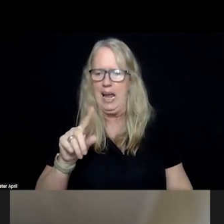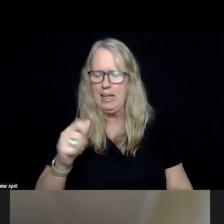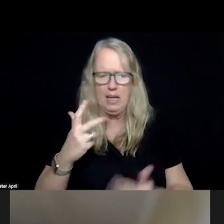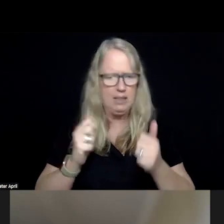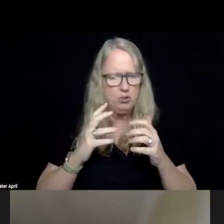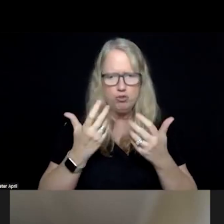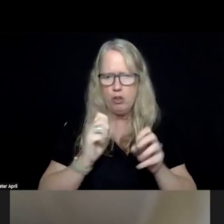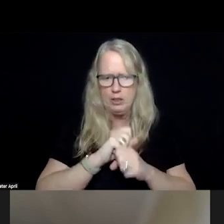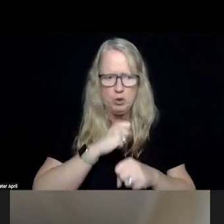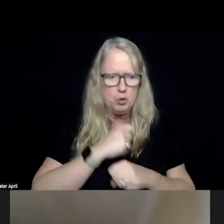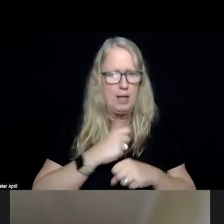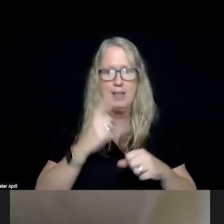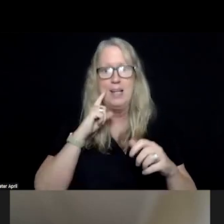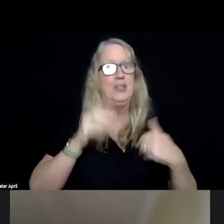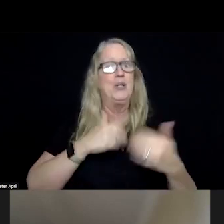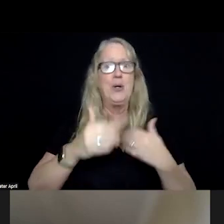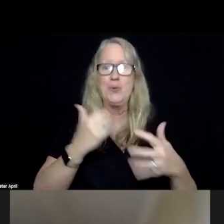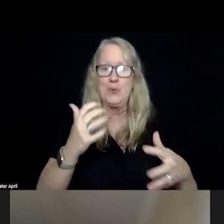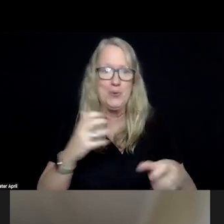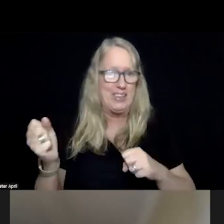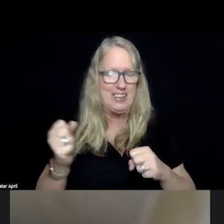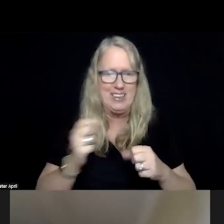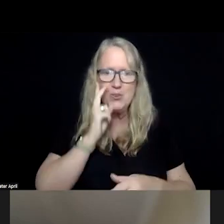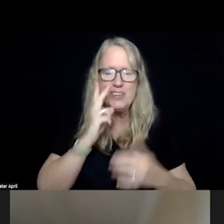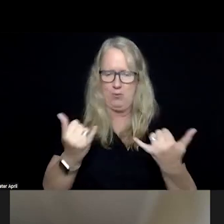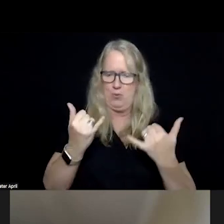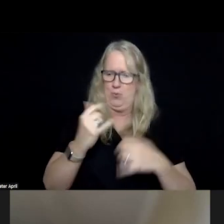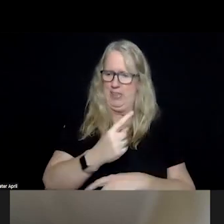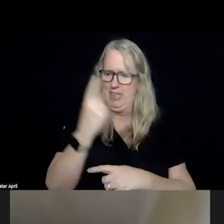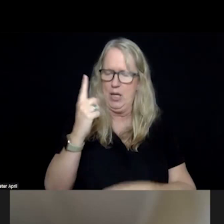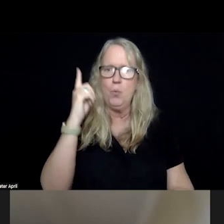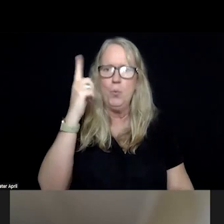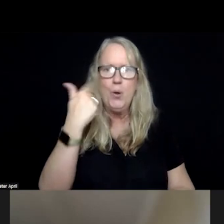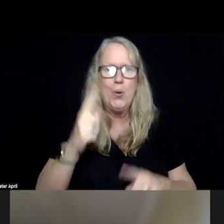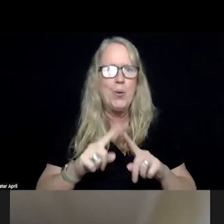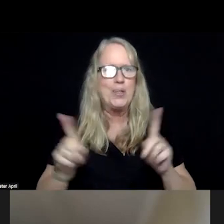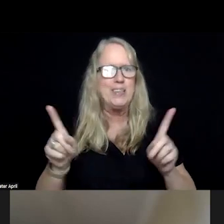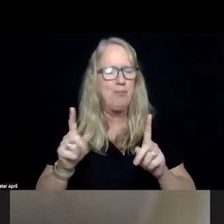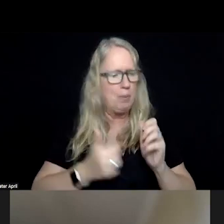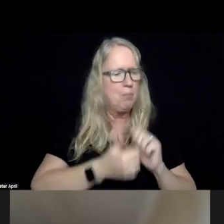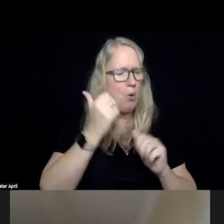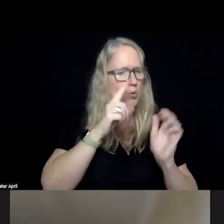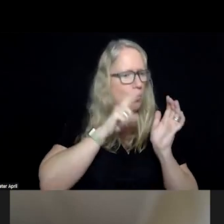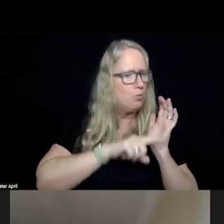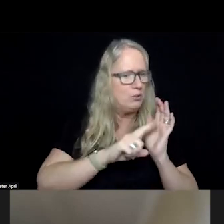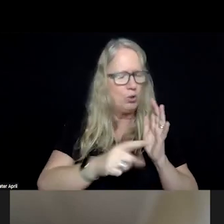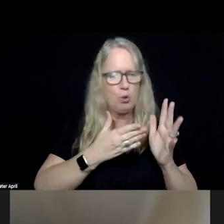IT MOVES QUICKLY SO LOOKING AT WHAT IT IS TODAY WILL LOOK DIFFERENT. MOST OF THE RESEARCH THAT I DID WENT INTO 2020. SOME